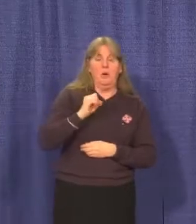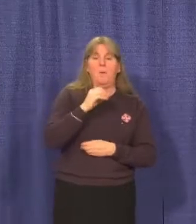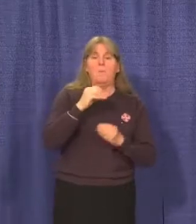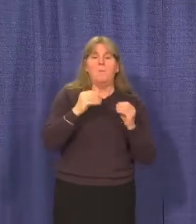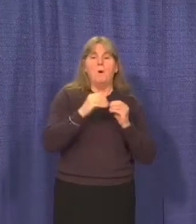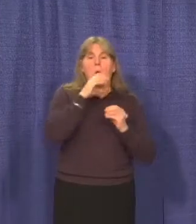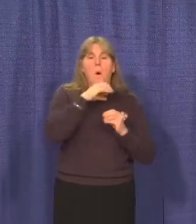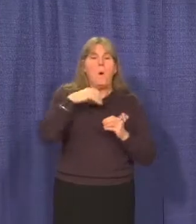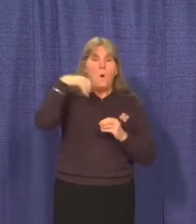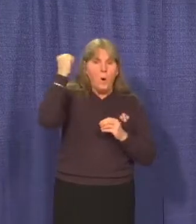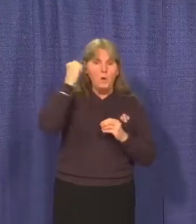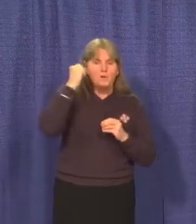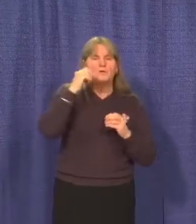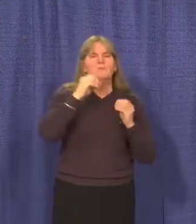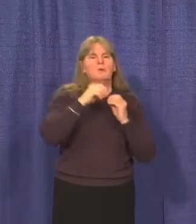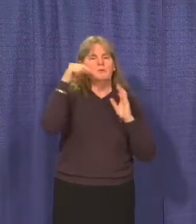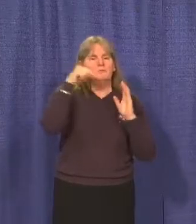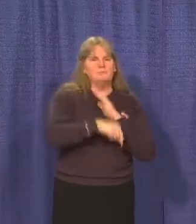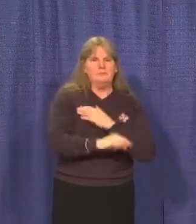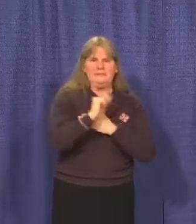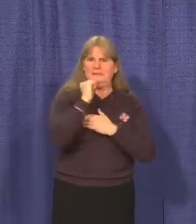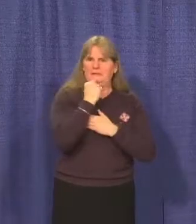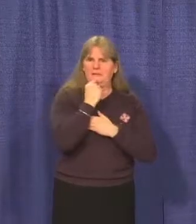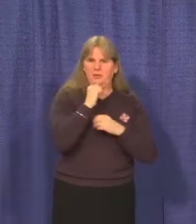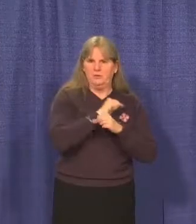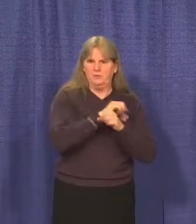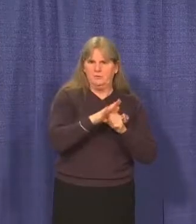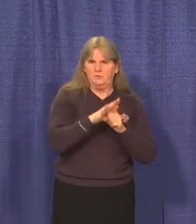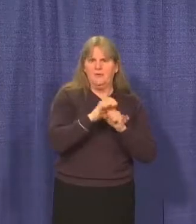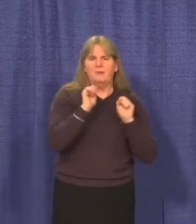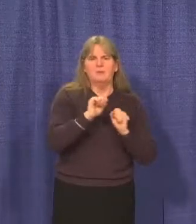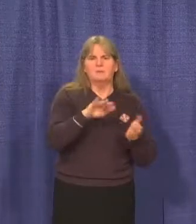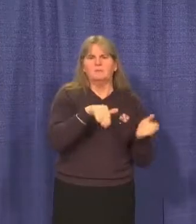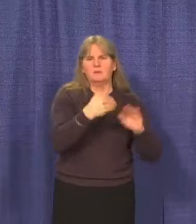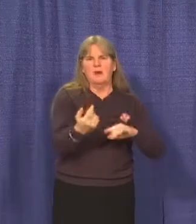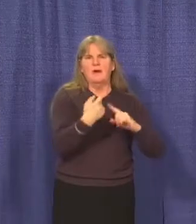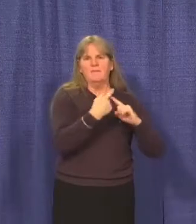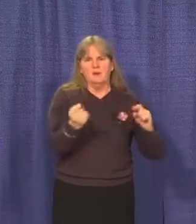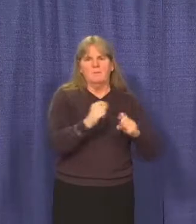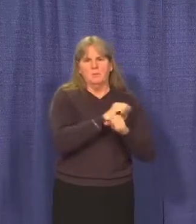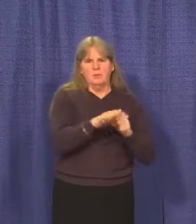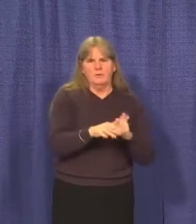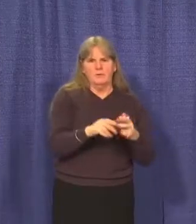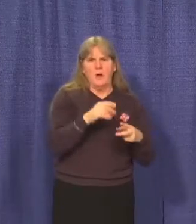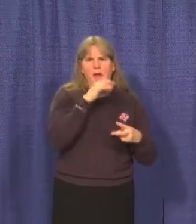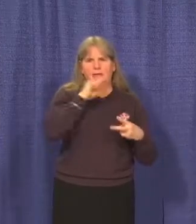The older you're, the more likely you're to get severe COVID-19 in die from COVID-19 disease.